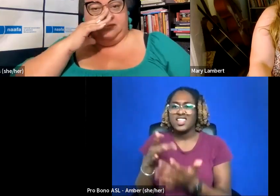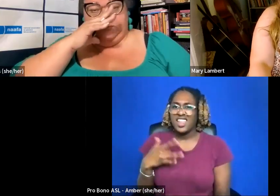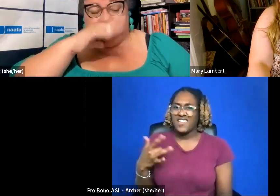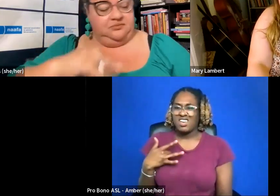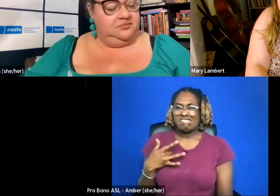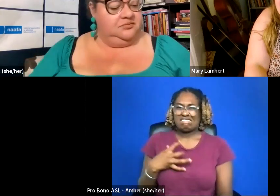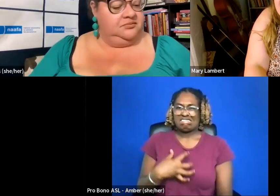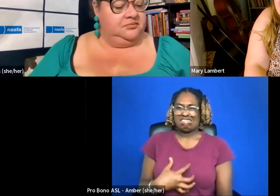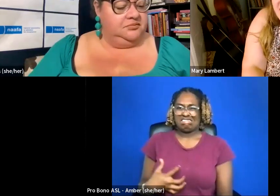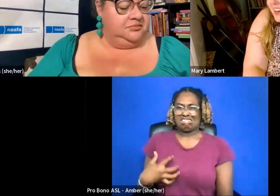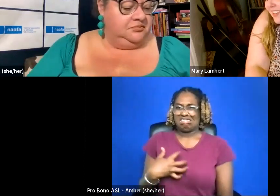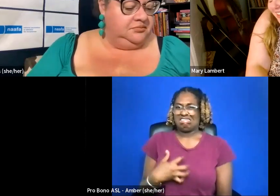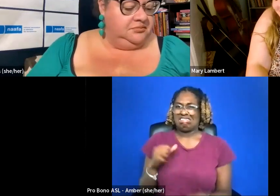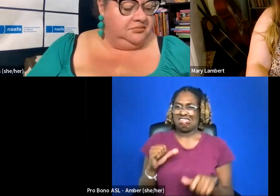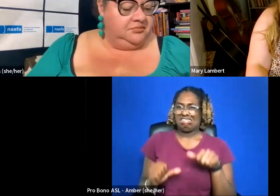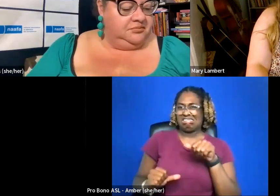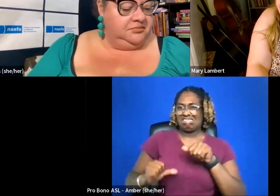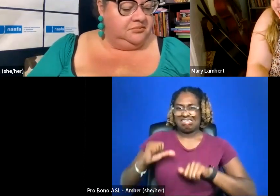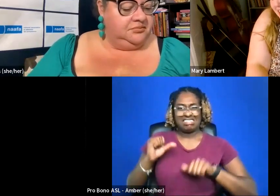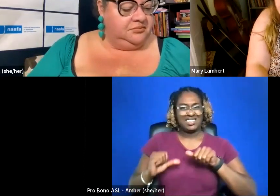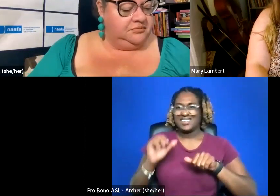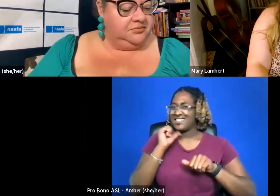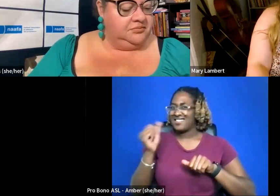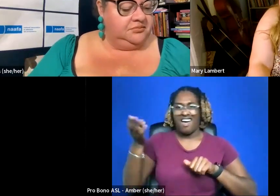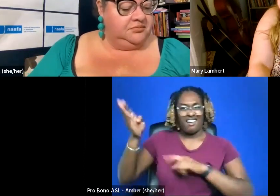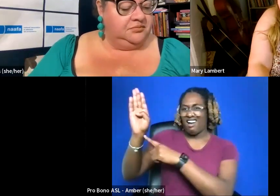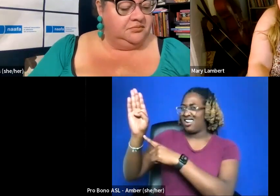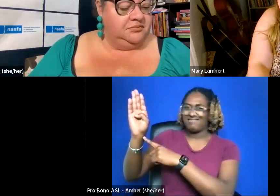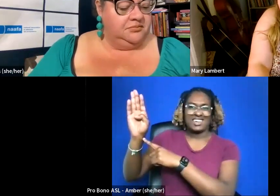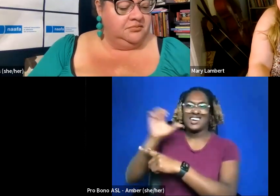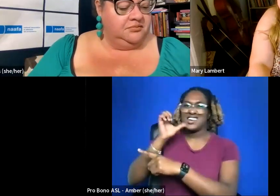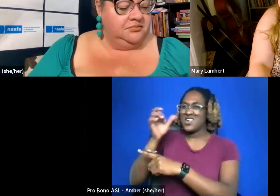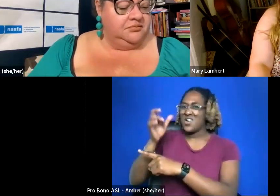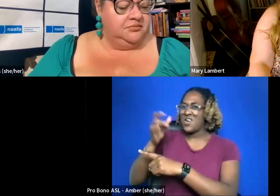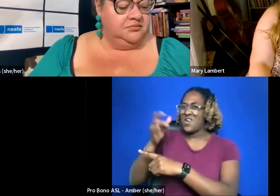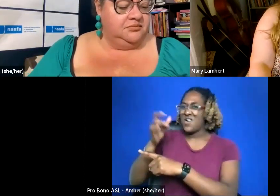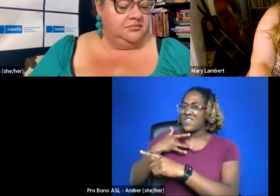I just felt like this is not this is not God. Like I don't feel connected to this at all.